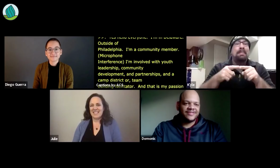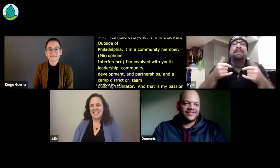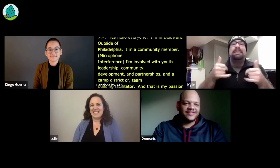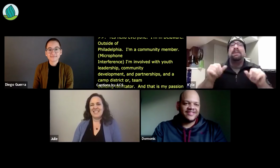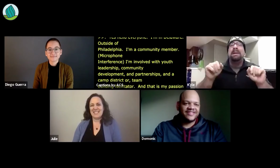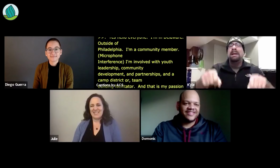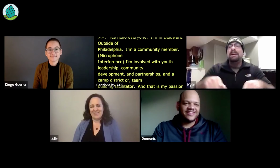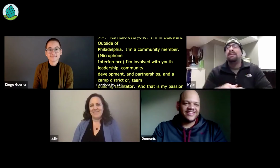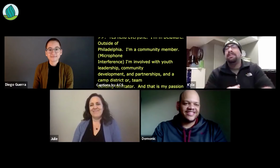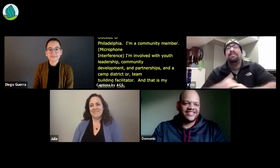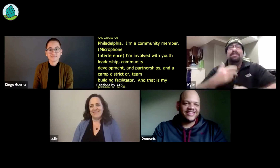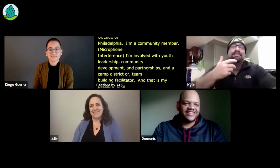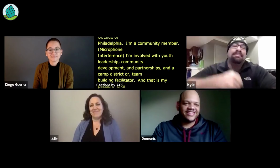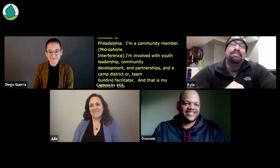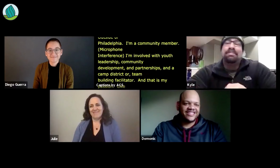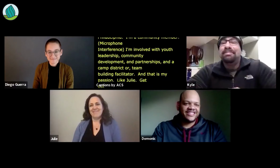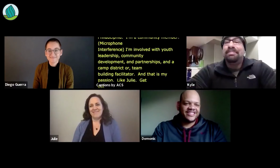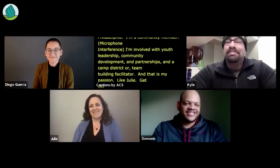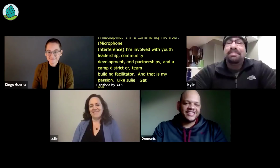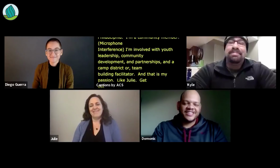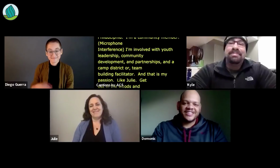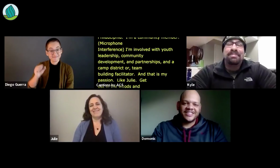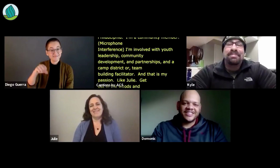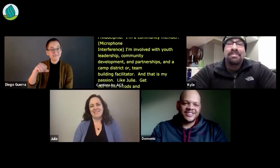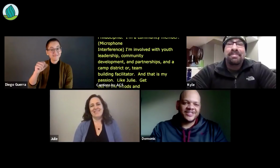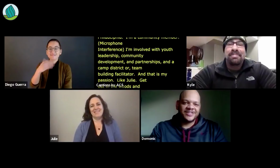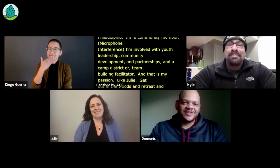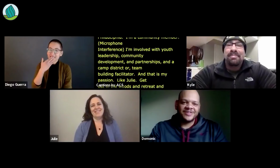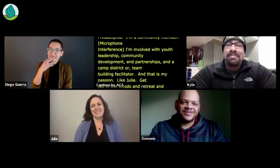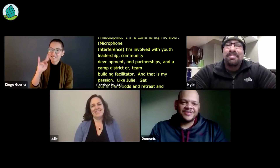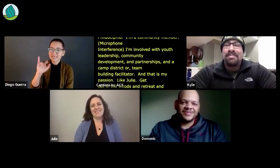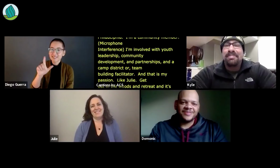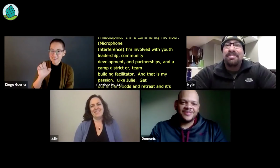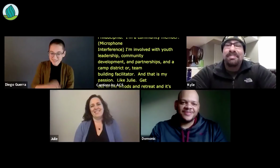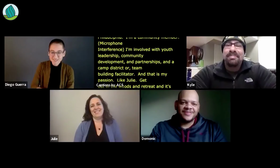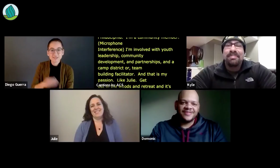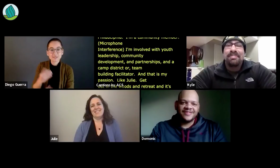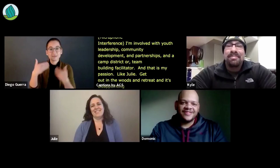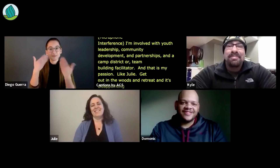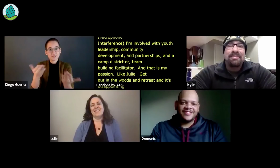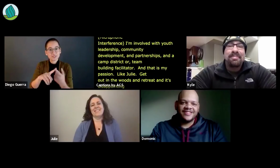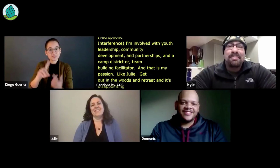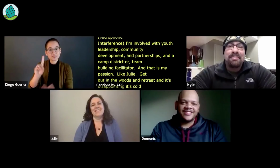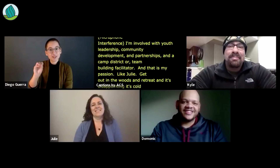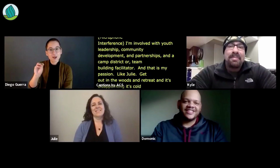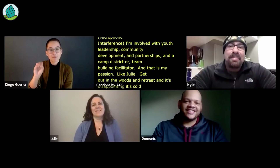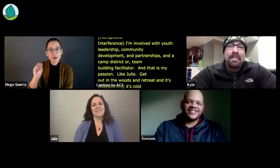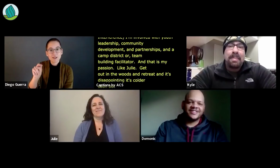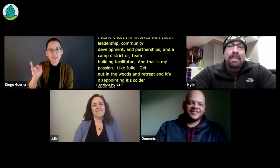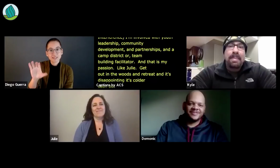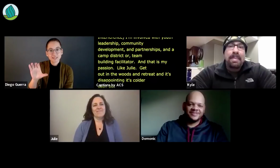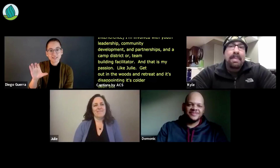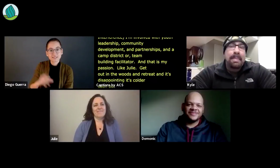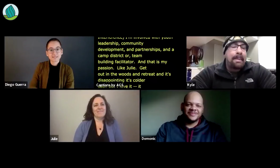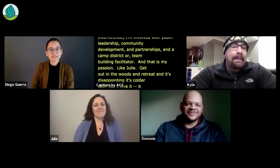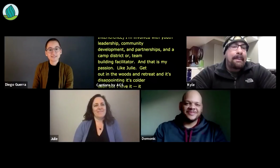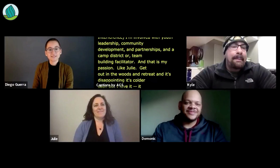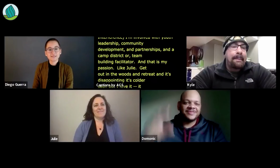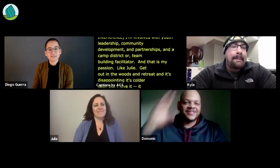to be colder soon, so I won't be able to camp nearly as much but I love it. Kyle, thank you so much for that, and I agree with you.